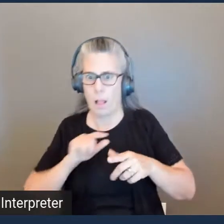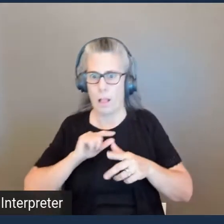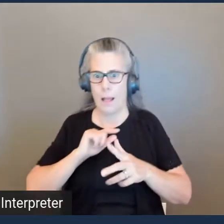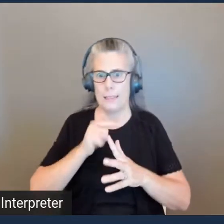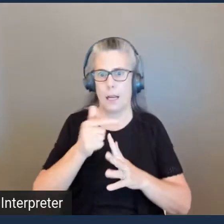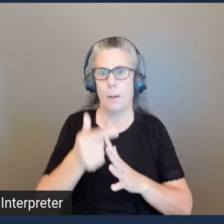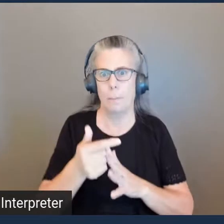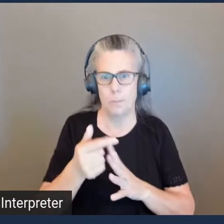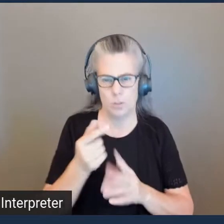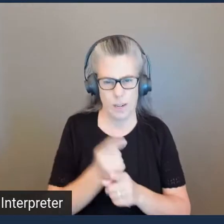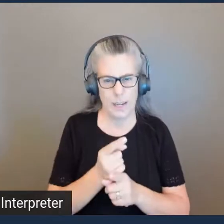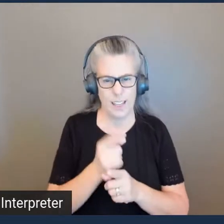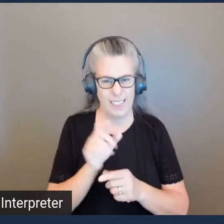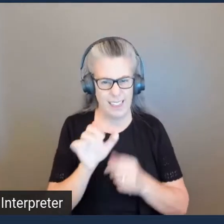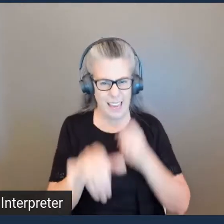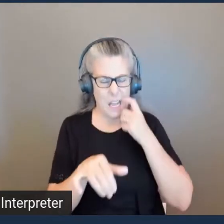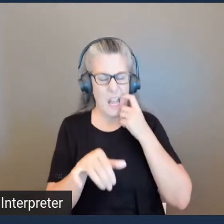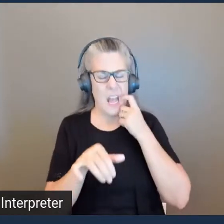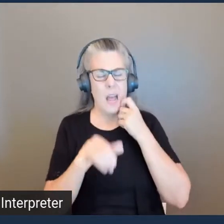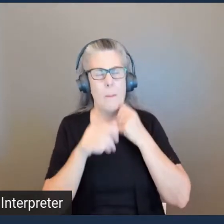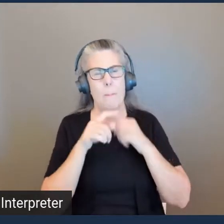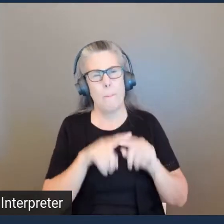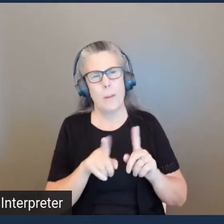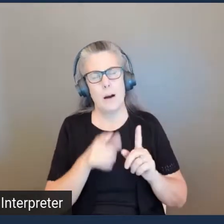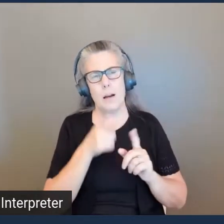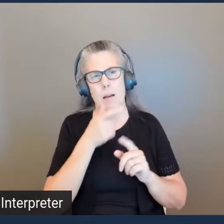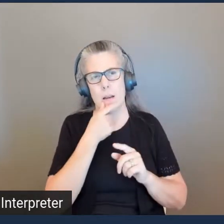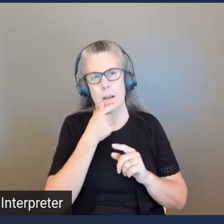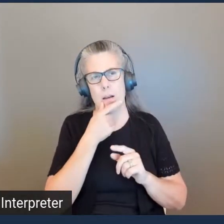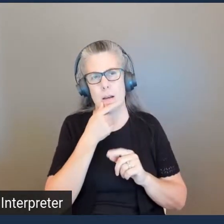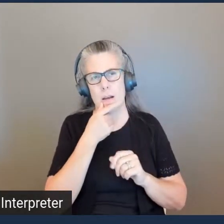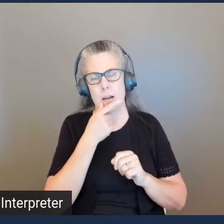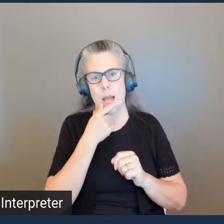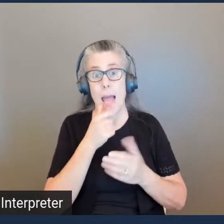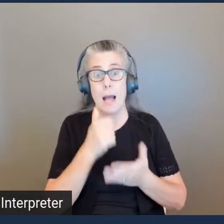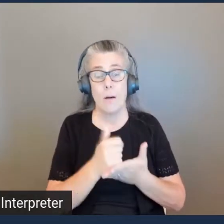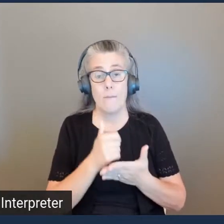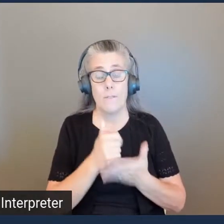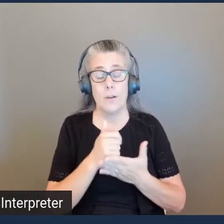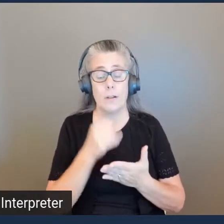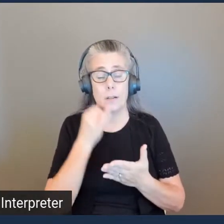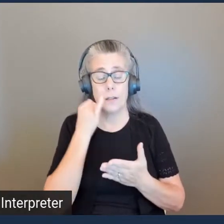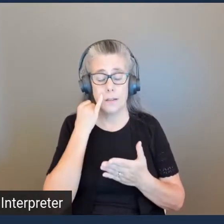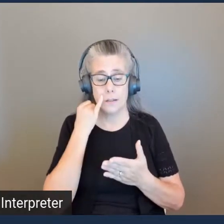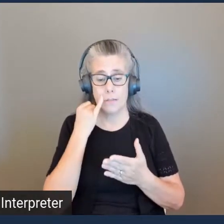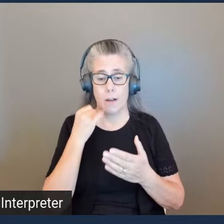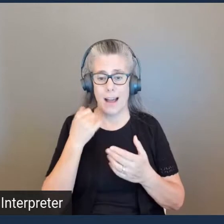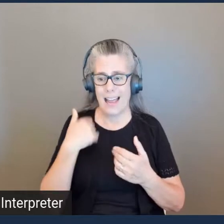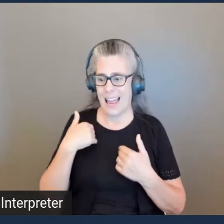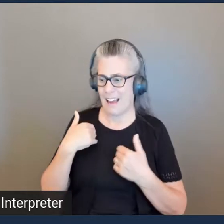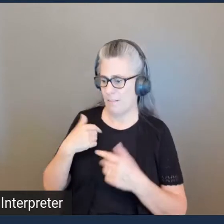Then, would this be like useful if let's say, I have like a social media App or something like that. Right. - And I wanted to send